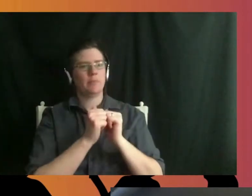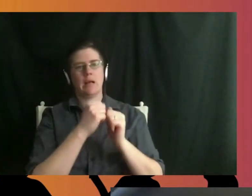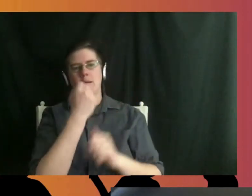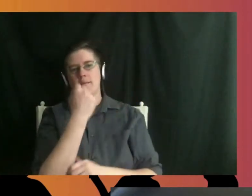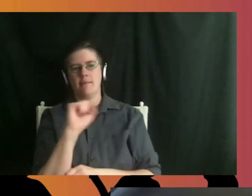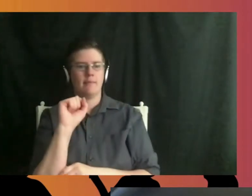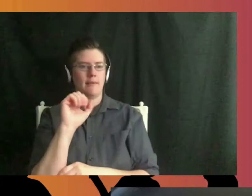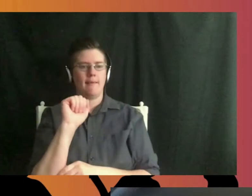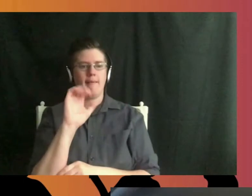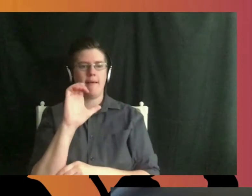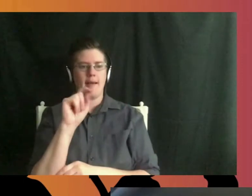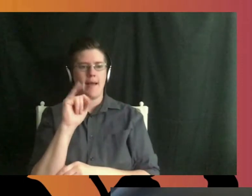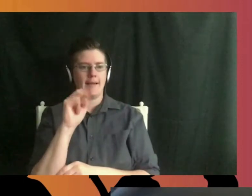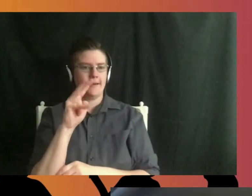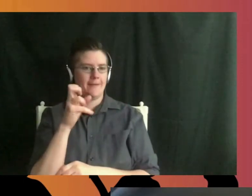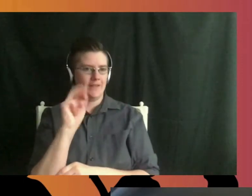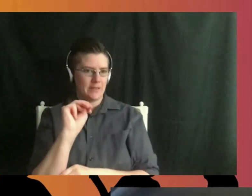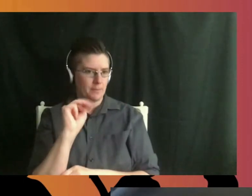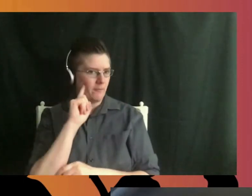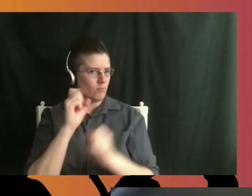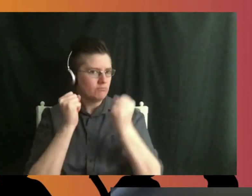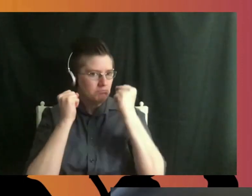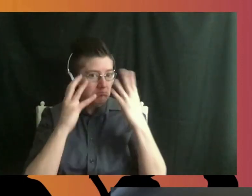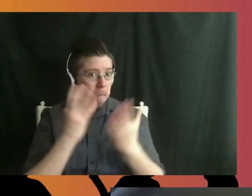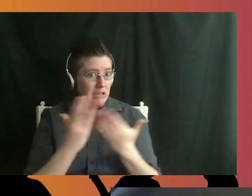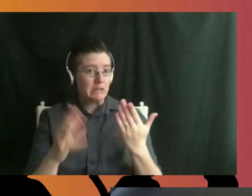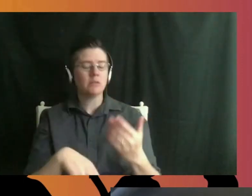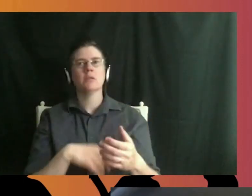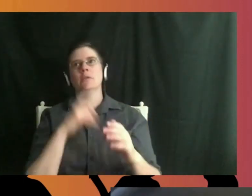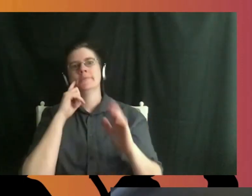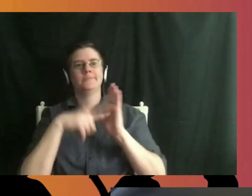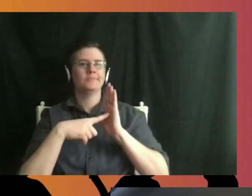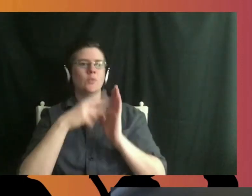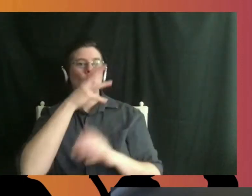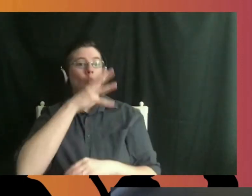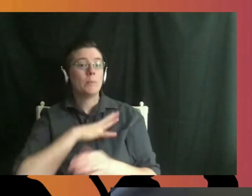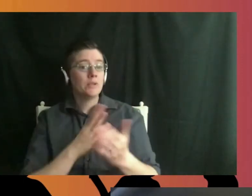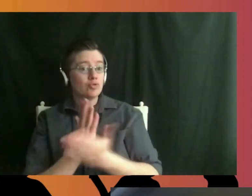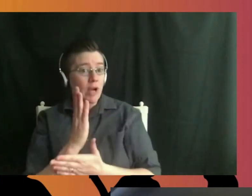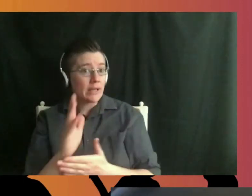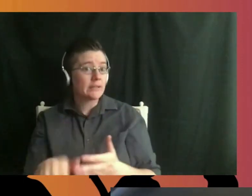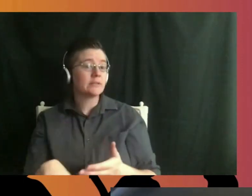um such as you know women's rights you know for immigrants and for like climate